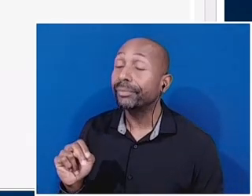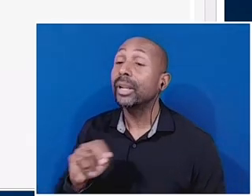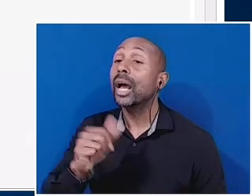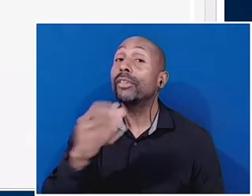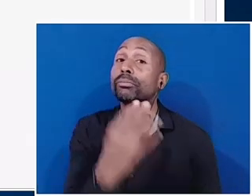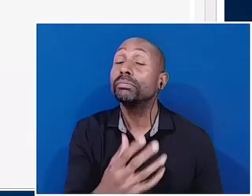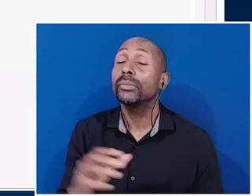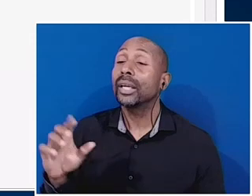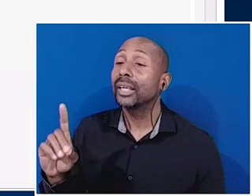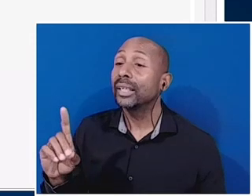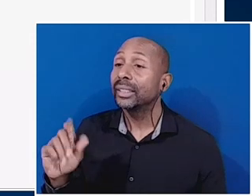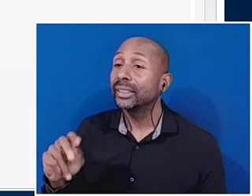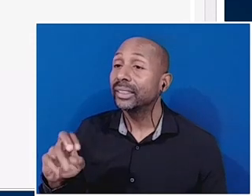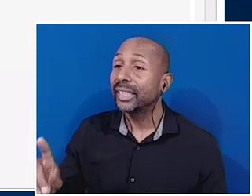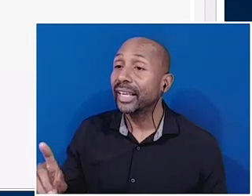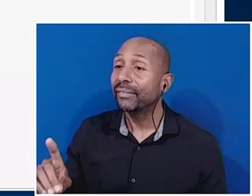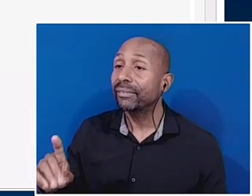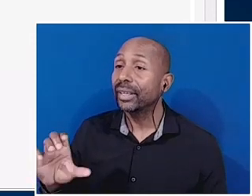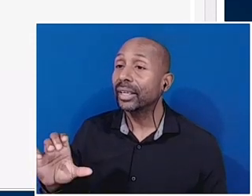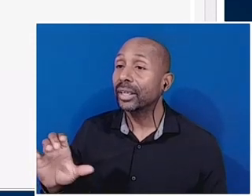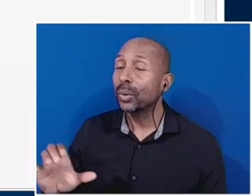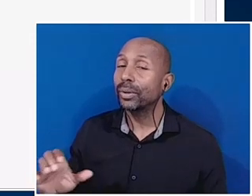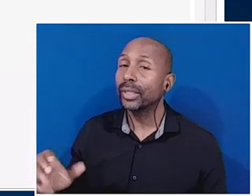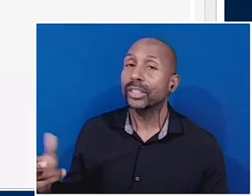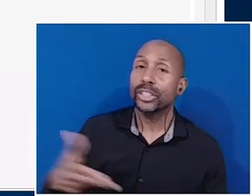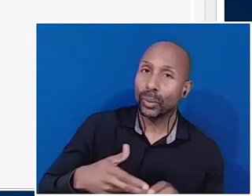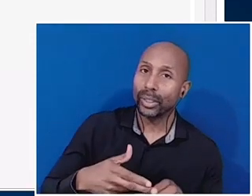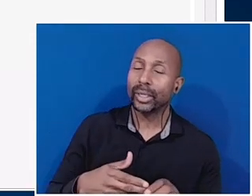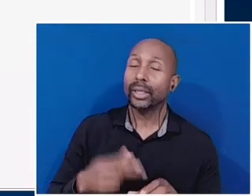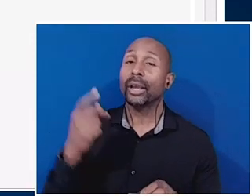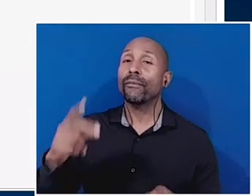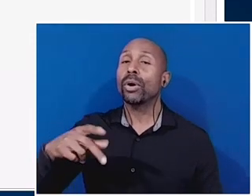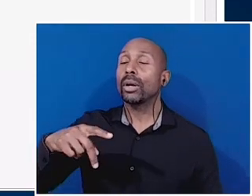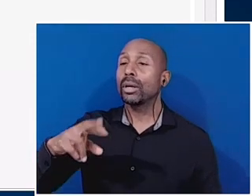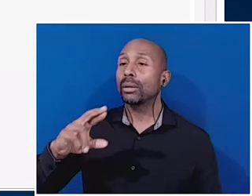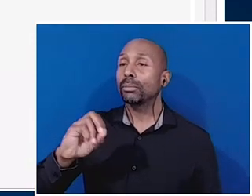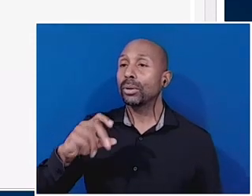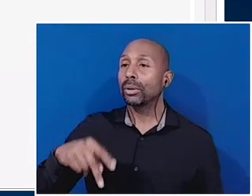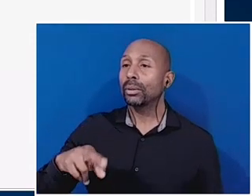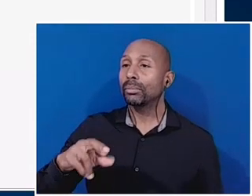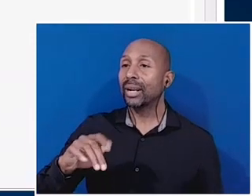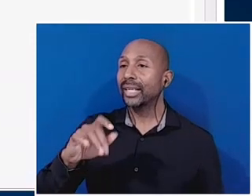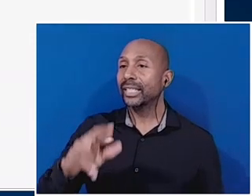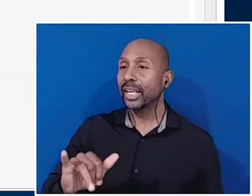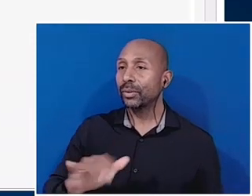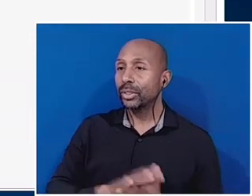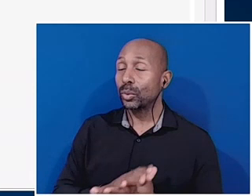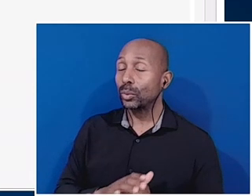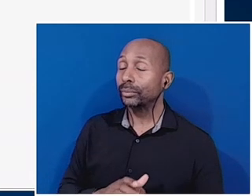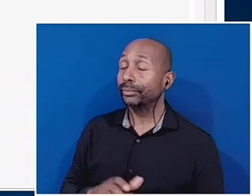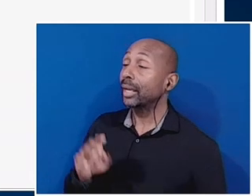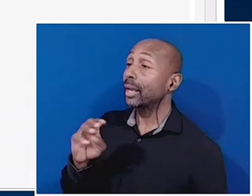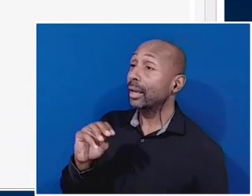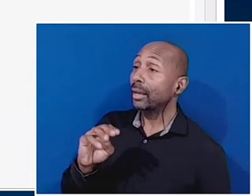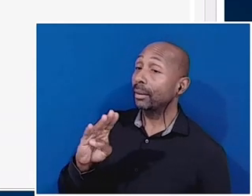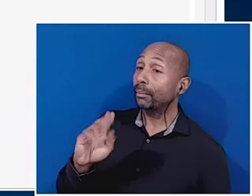Barmak, you got something new for me? Yeah, I just wanted to suggest that- this goes back to Jillian's point.